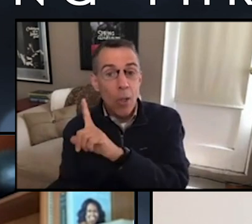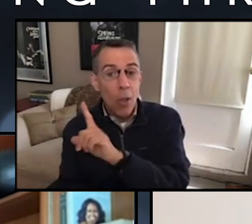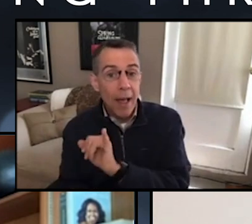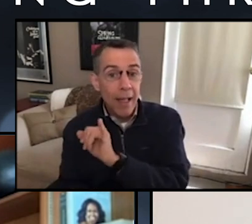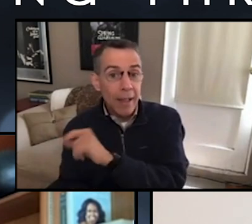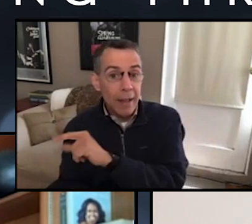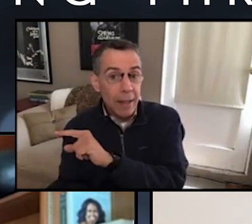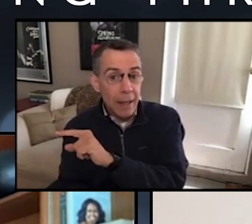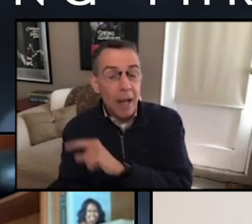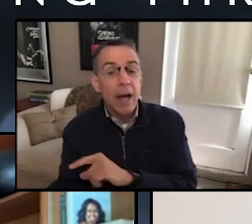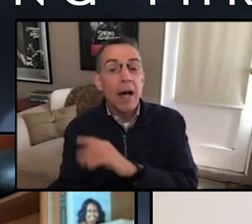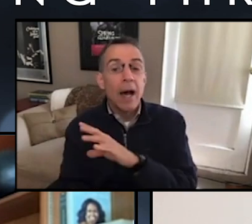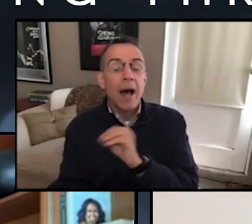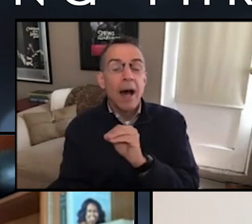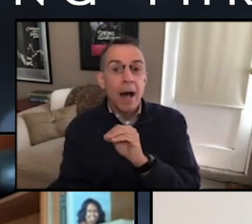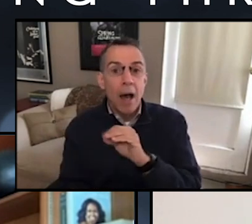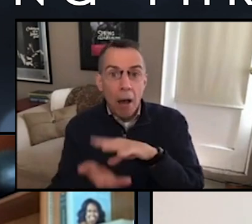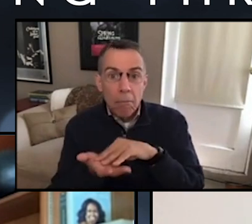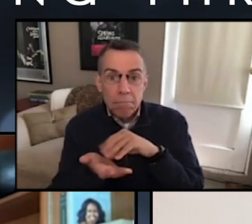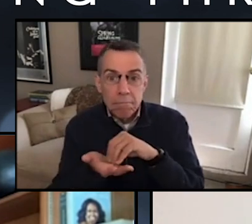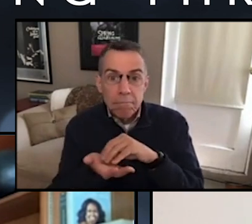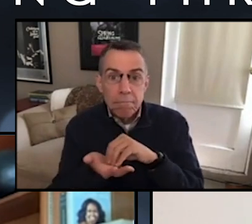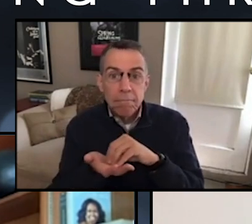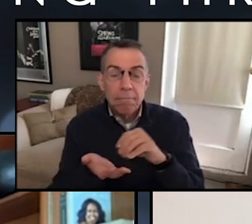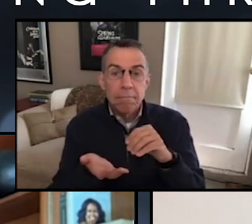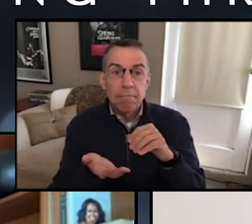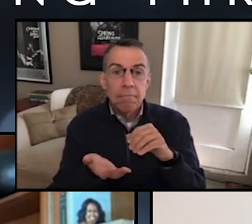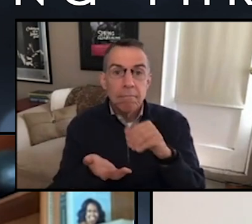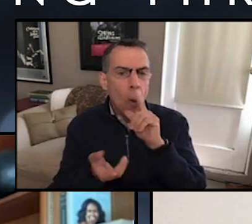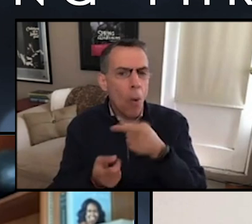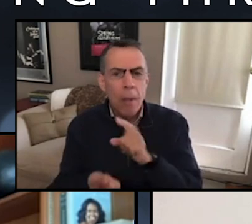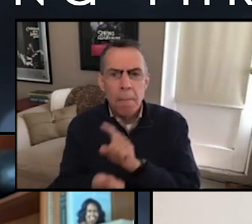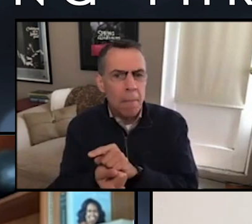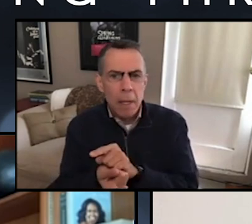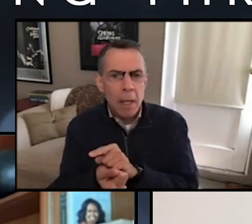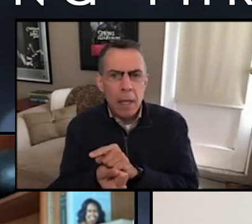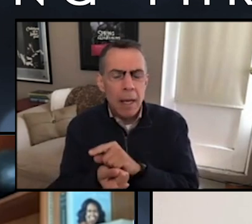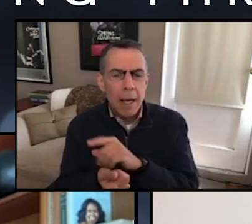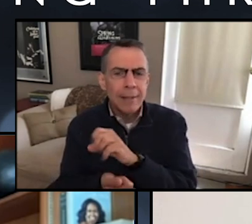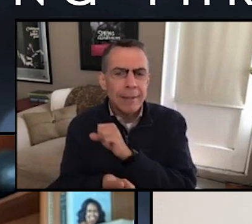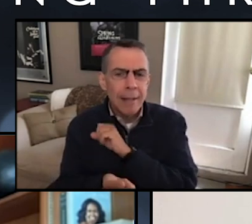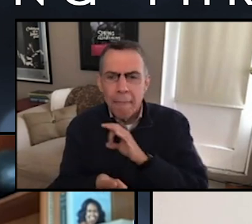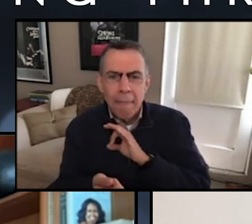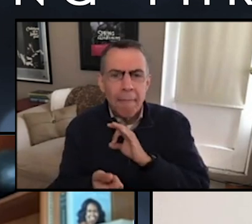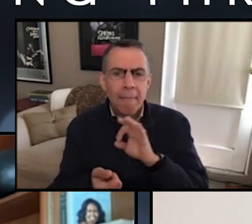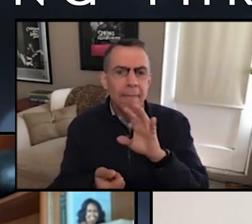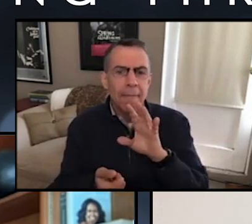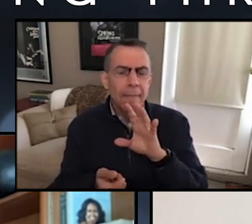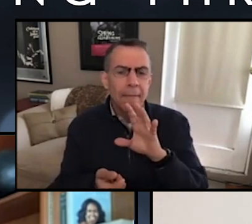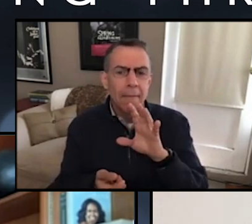getting to, not just meet all the staff and the. So basically just to